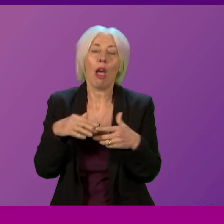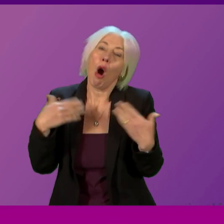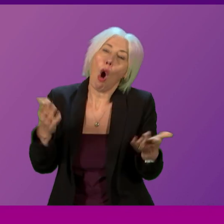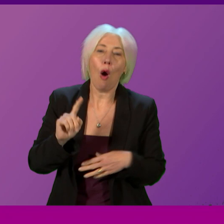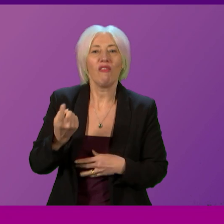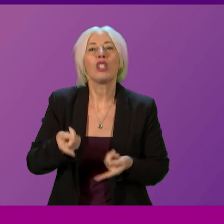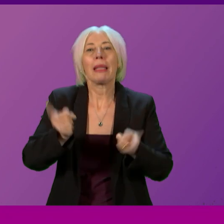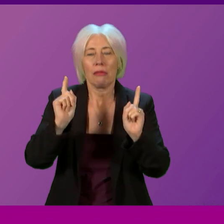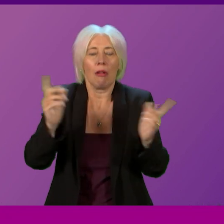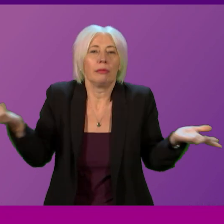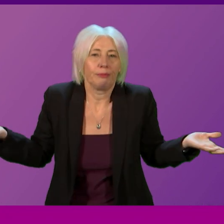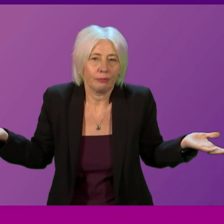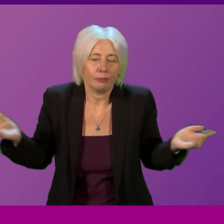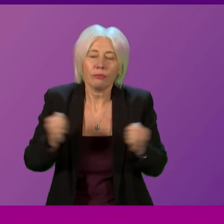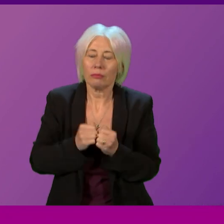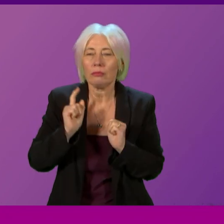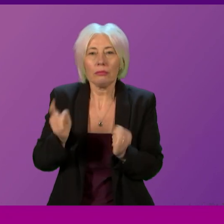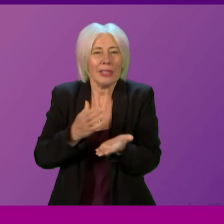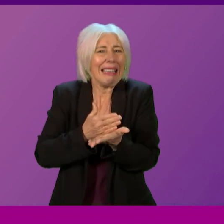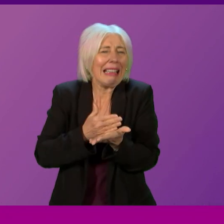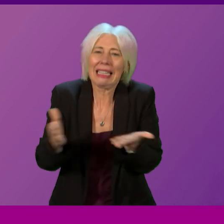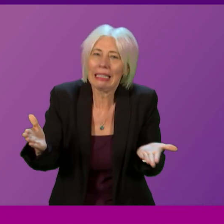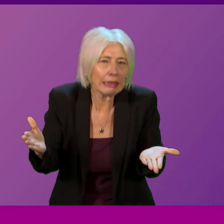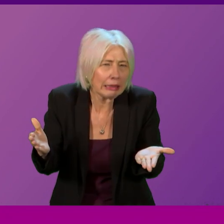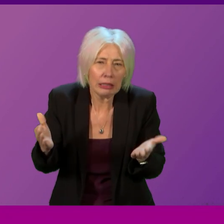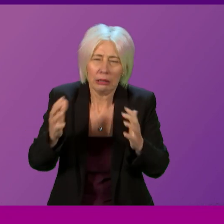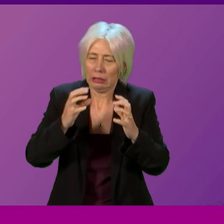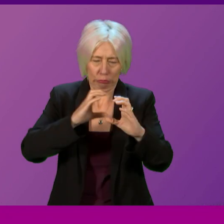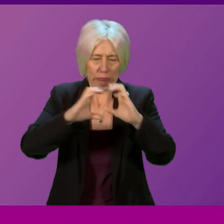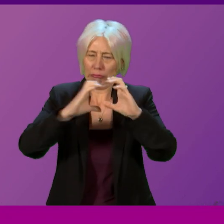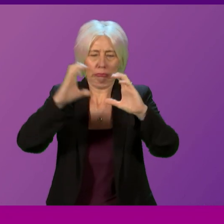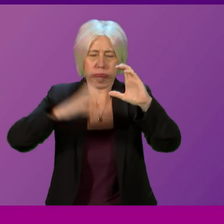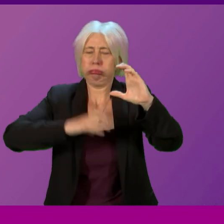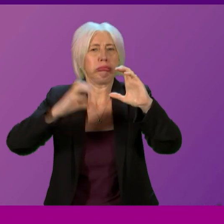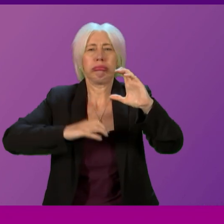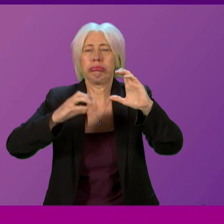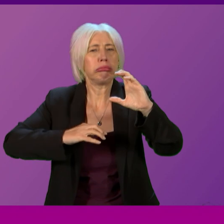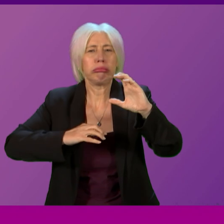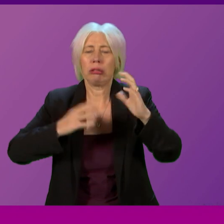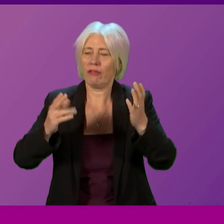Minister, but there has clearly been a complete breakdown of communication between NHS chiefs